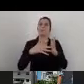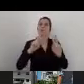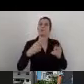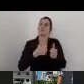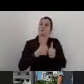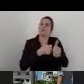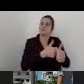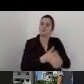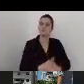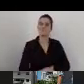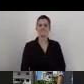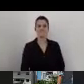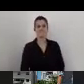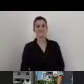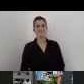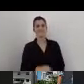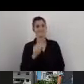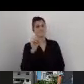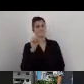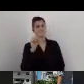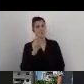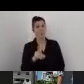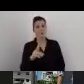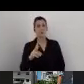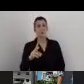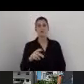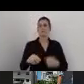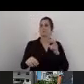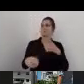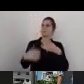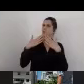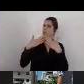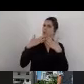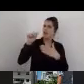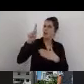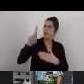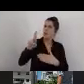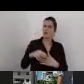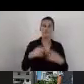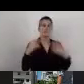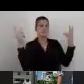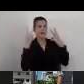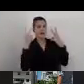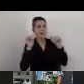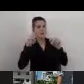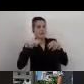I think with that I will conclude. Thank you. Of course, if you have any further questions,